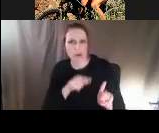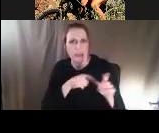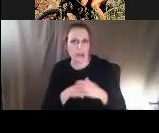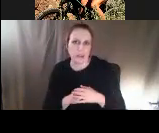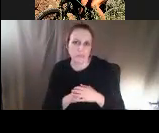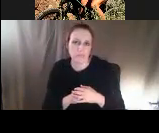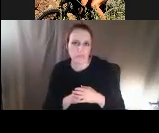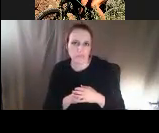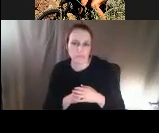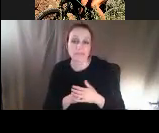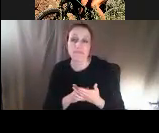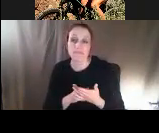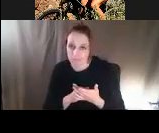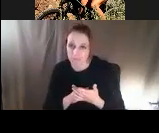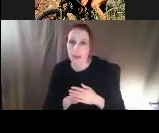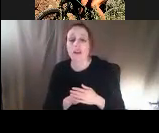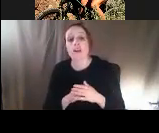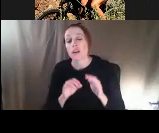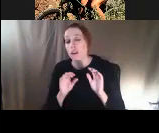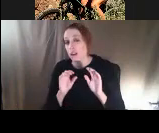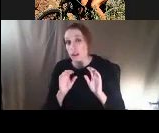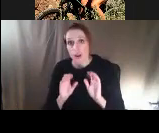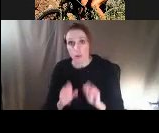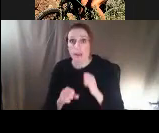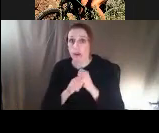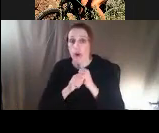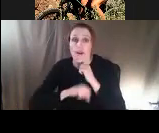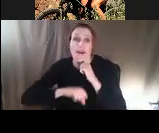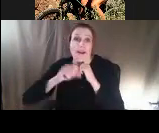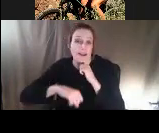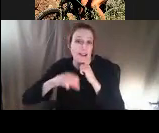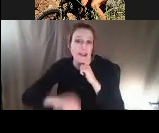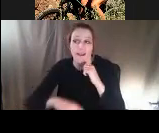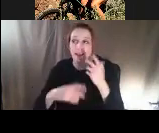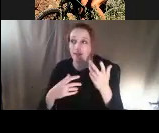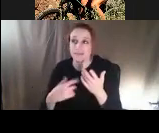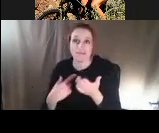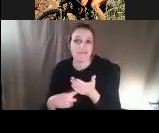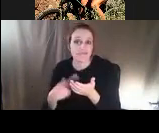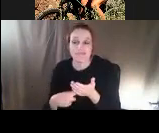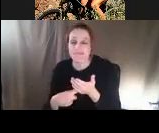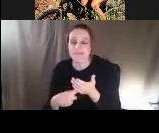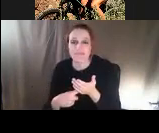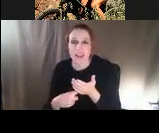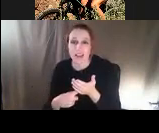And we can certainly talk all day about what has happened and not obviously not all of it is needed. We don't need the riots, we don't need the